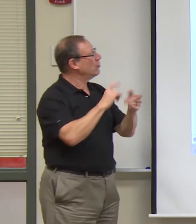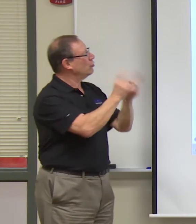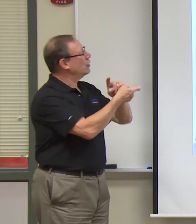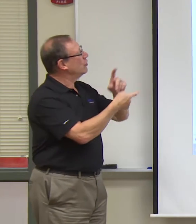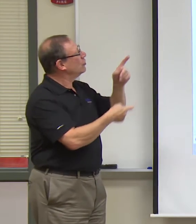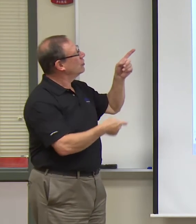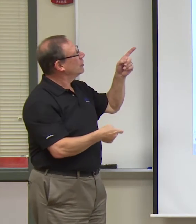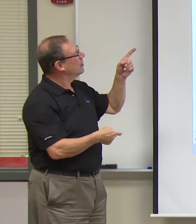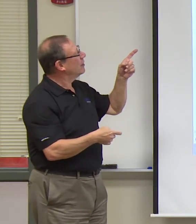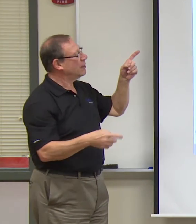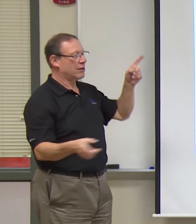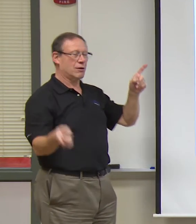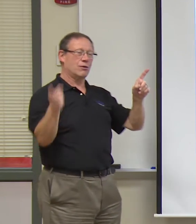back to the home page.